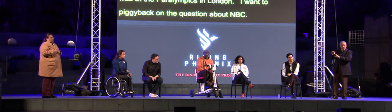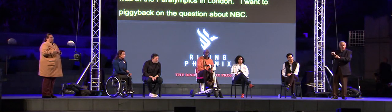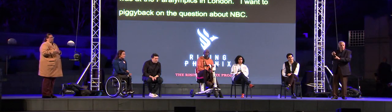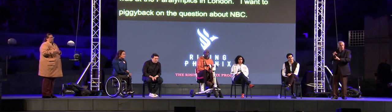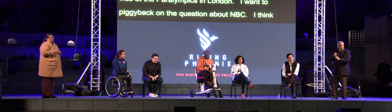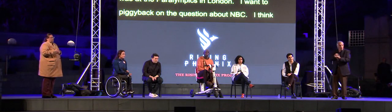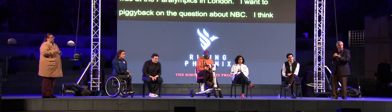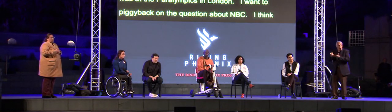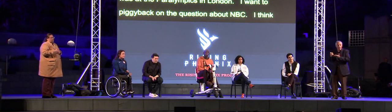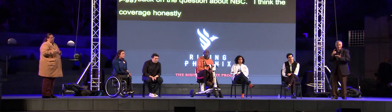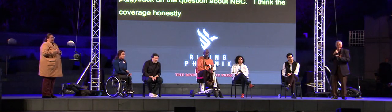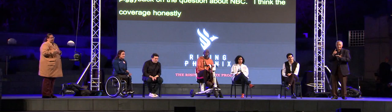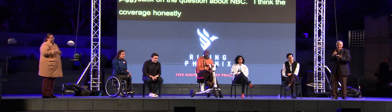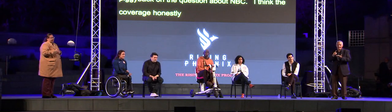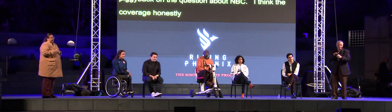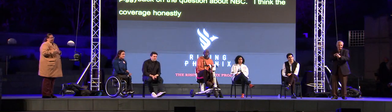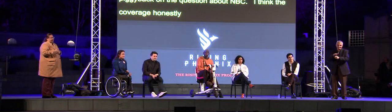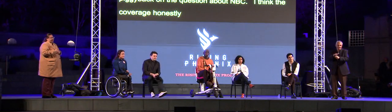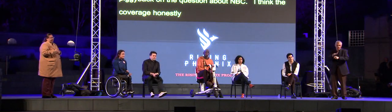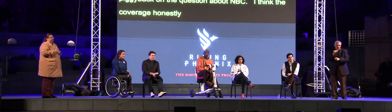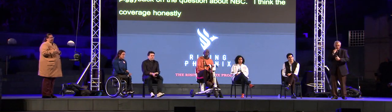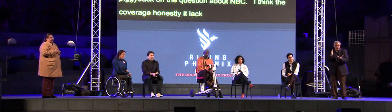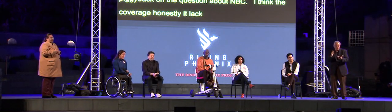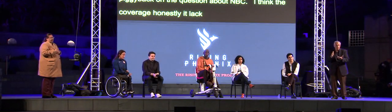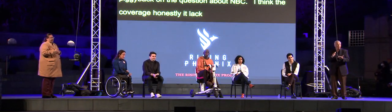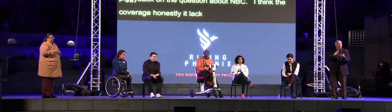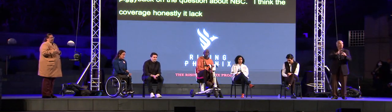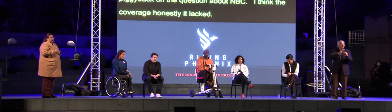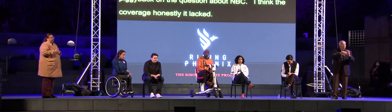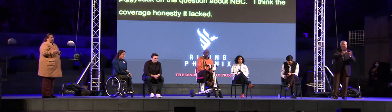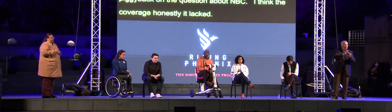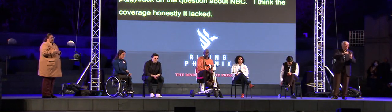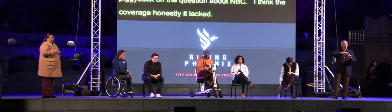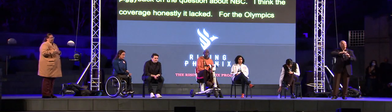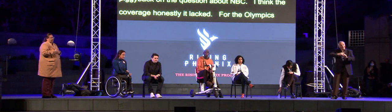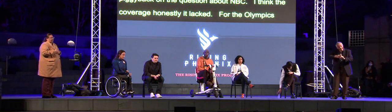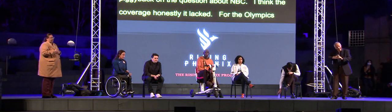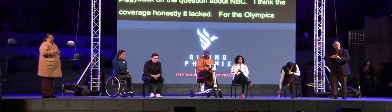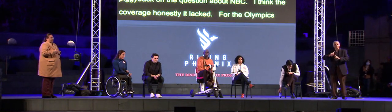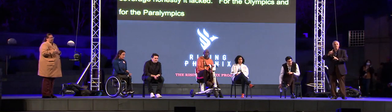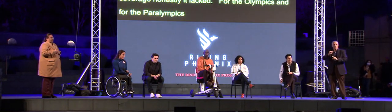it lacked for the Olympics and for the Paralympics.